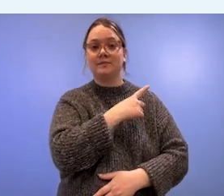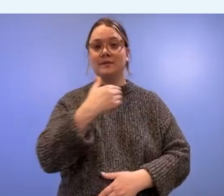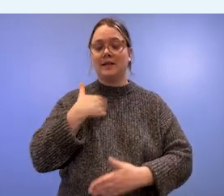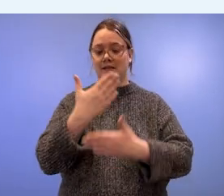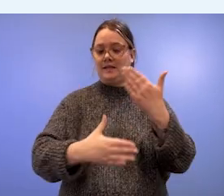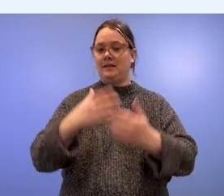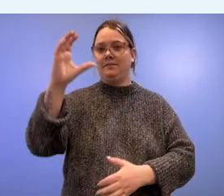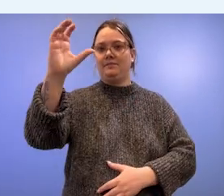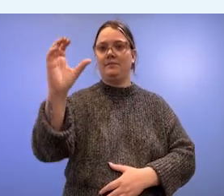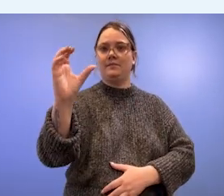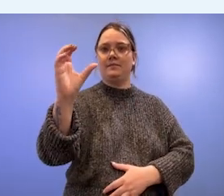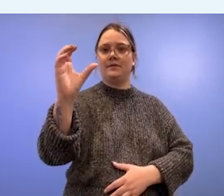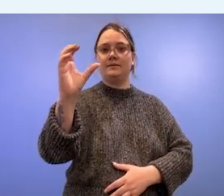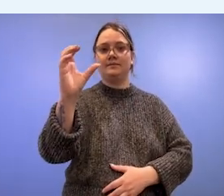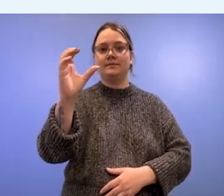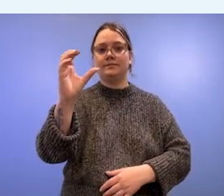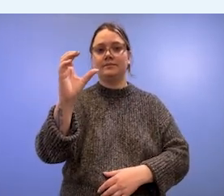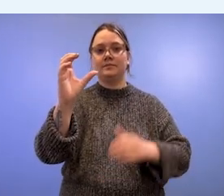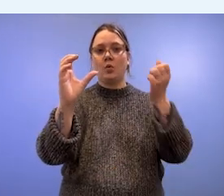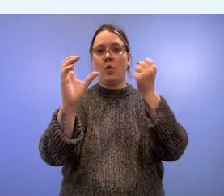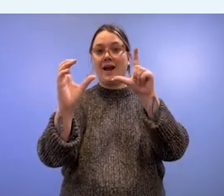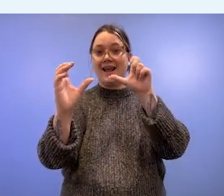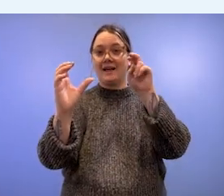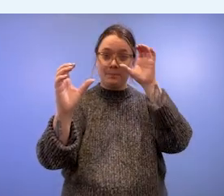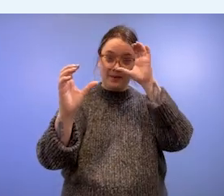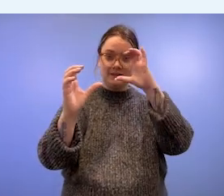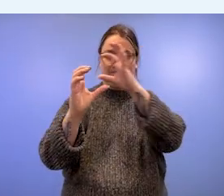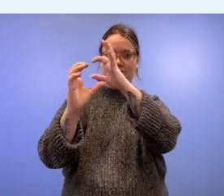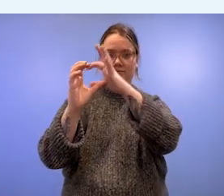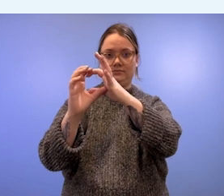holding a lens, looking at a blurred landscape with mountains and a lake.